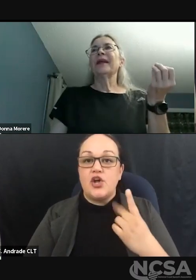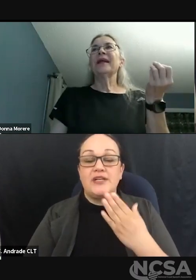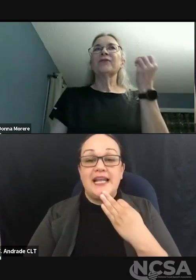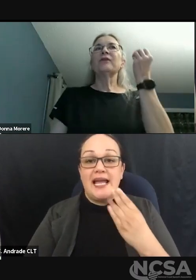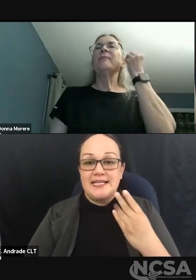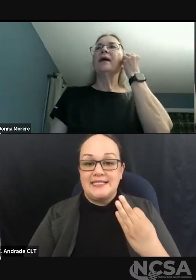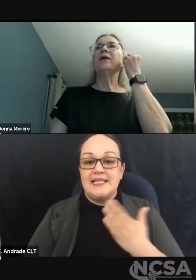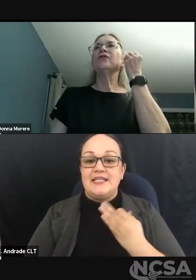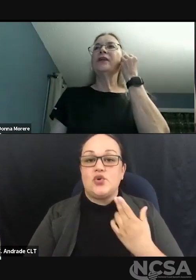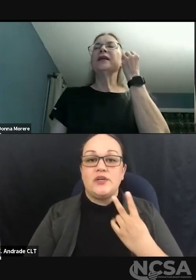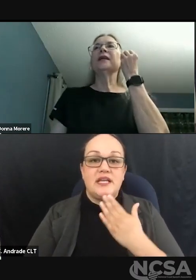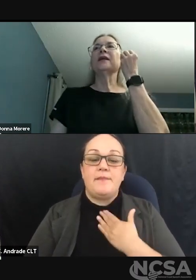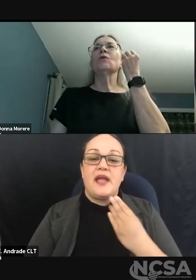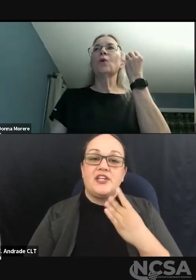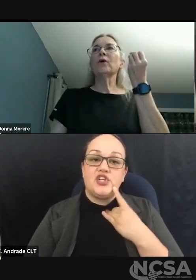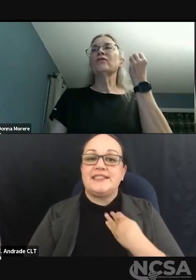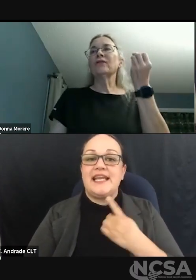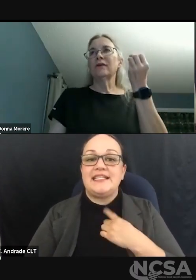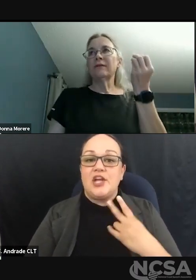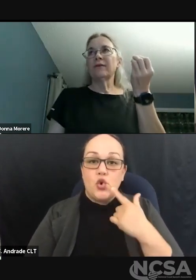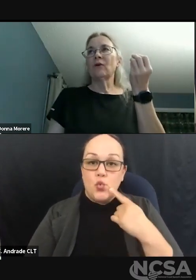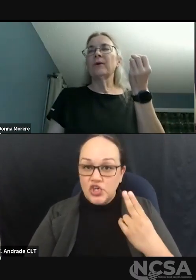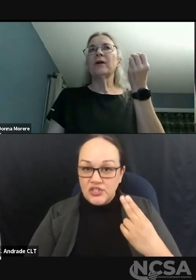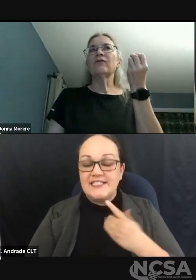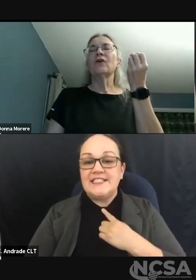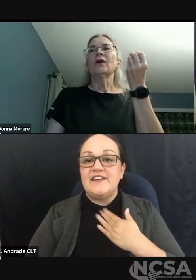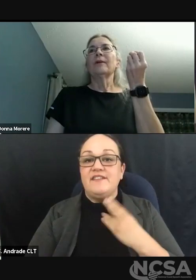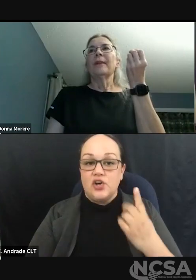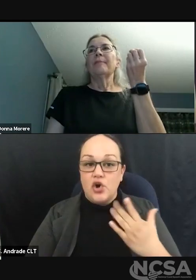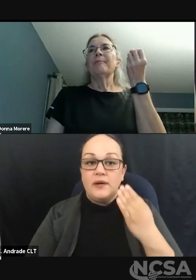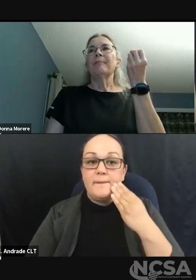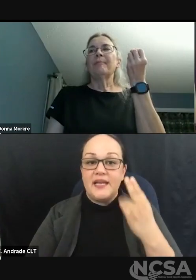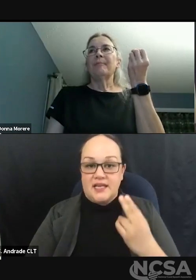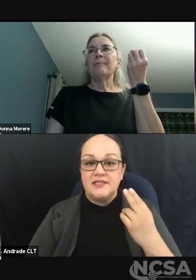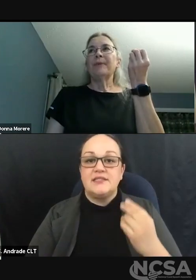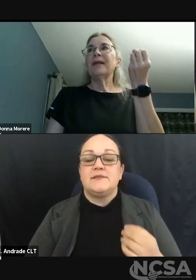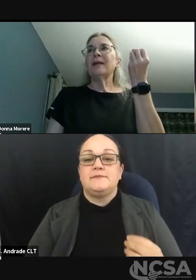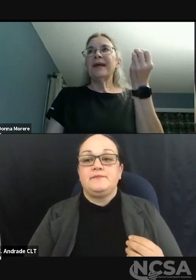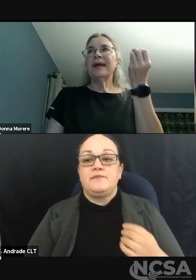and it's going to make understanding words difficult because /pi/ and /pe/